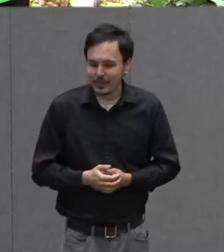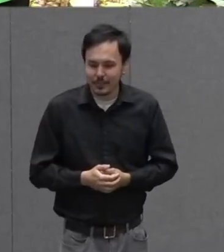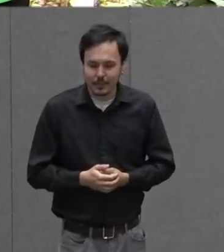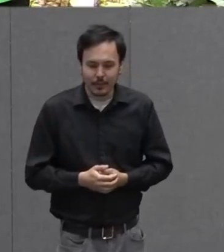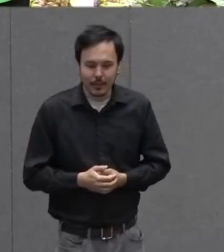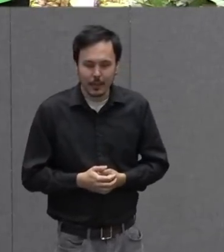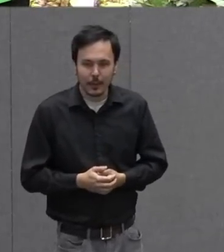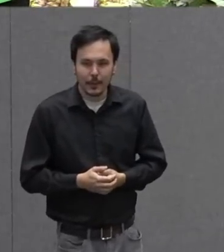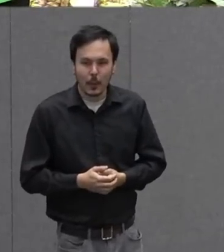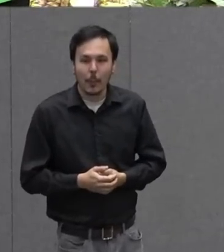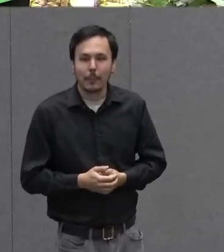That's you.